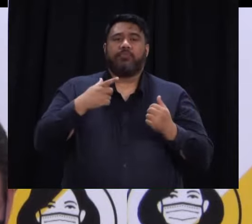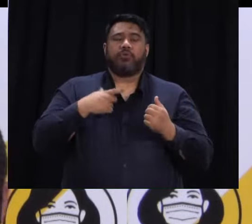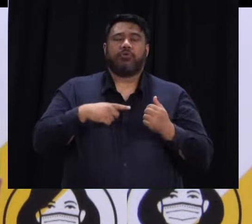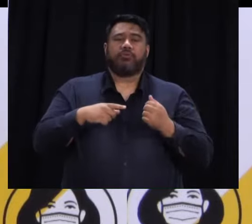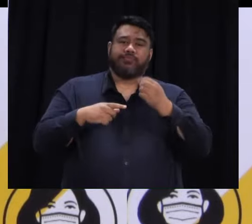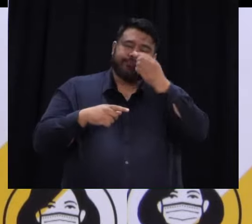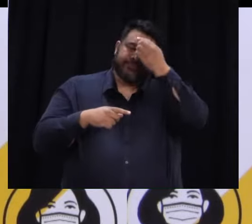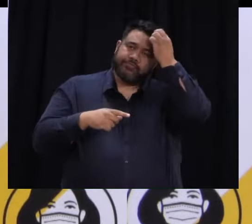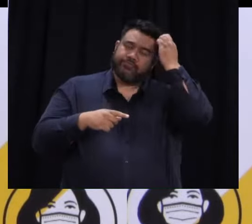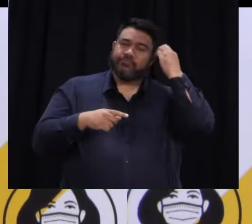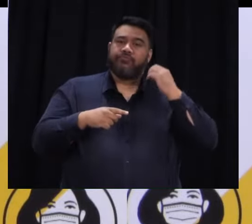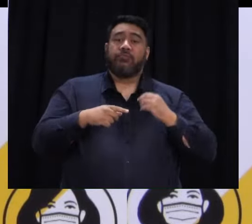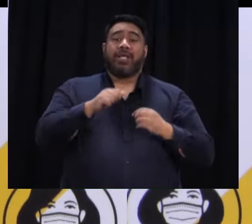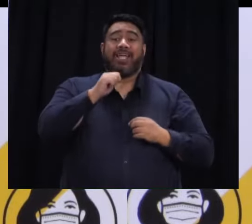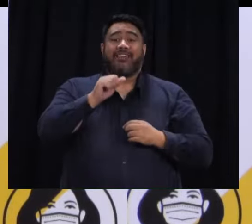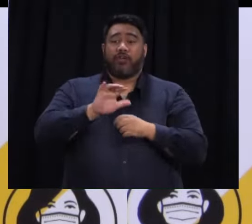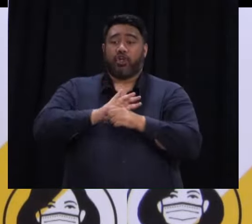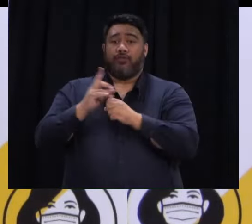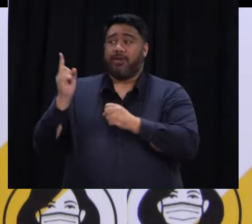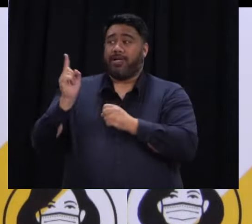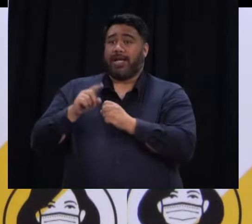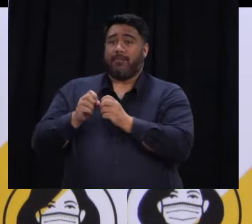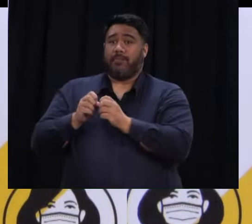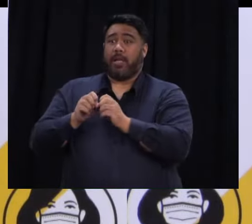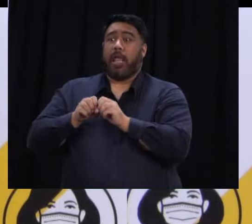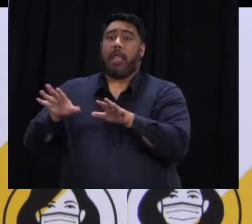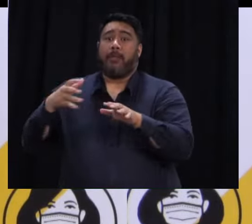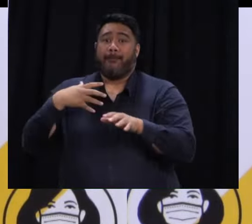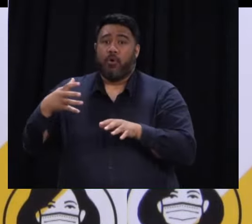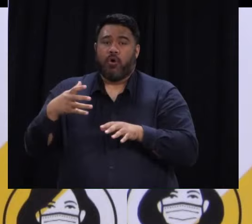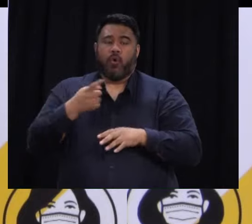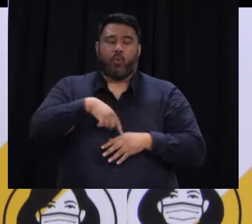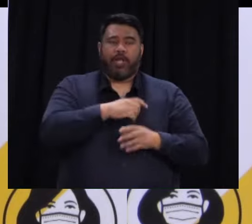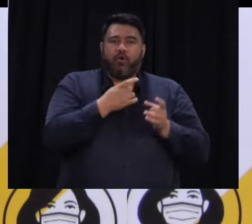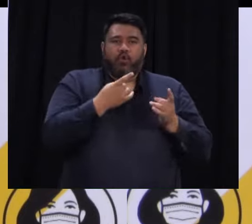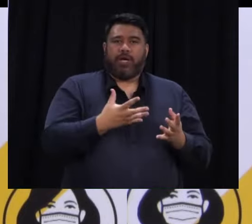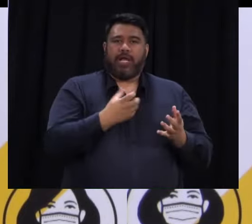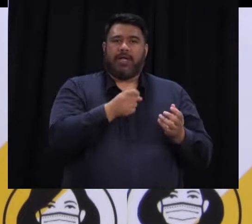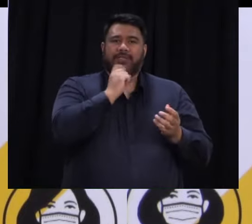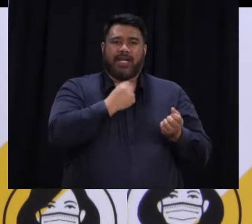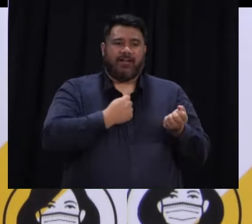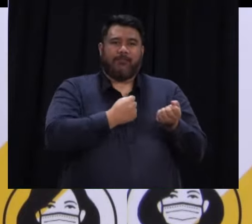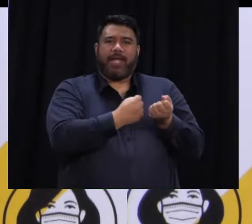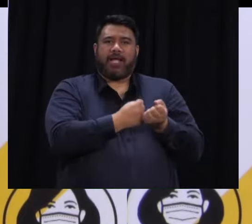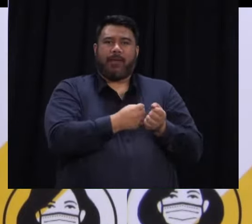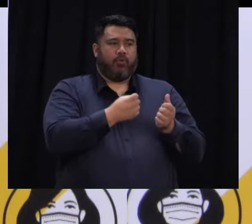prepared ahead of time instead of during an outbreak. Yes, just on the latter